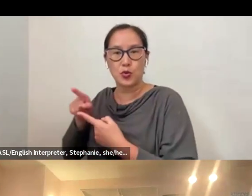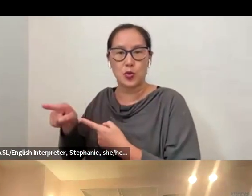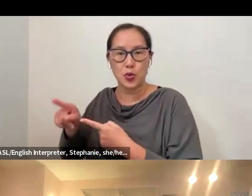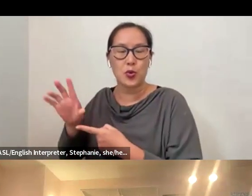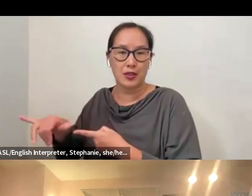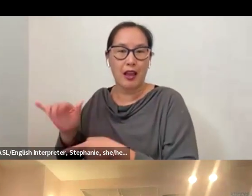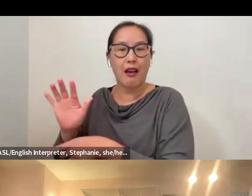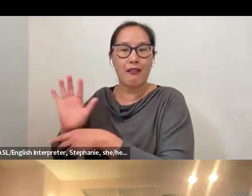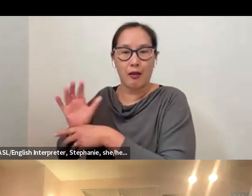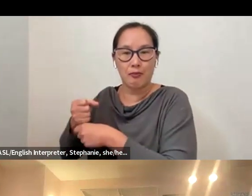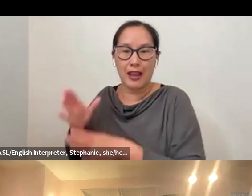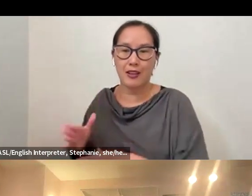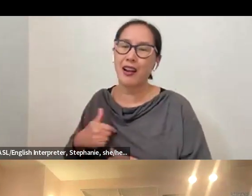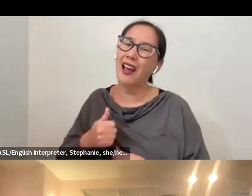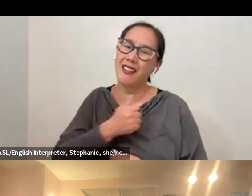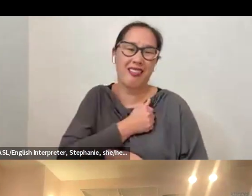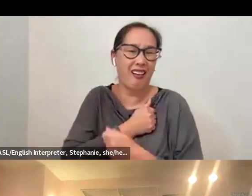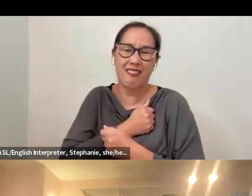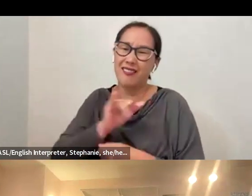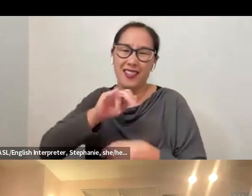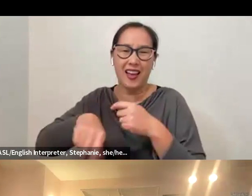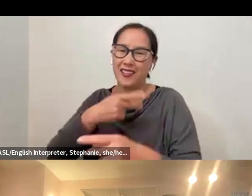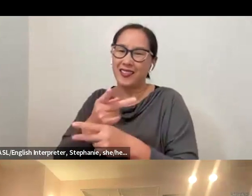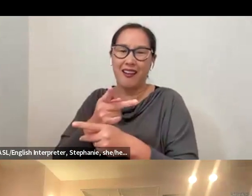I think it created such a strong, beautiful story.